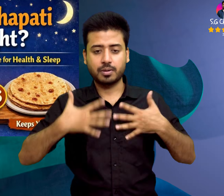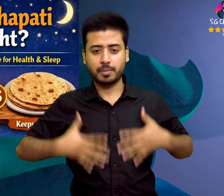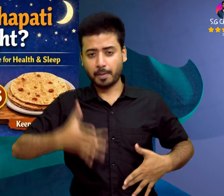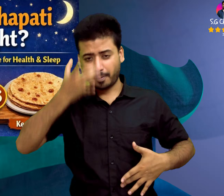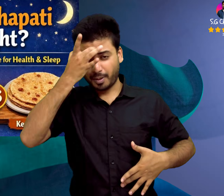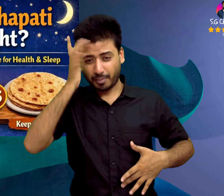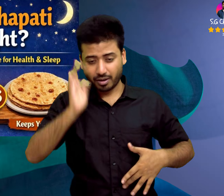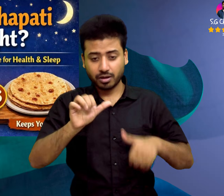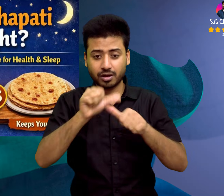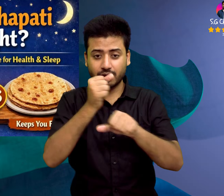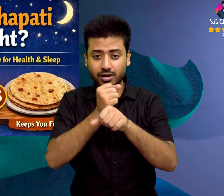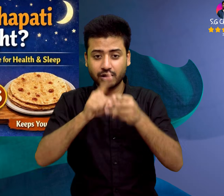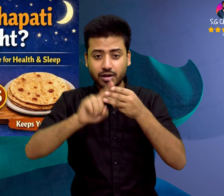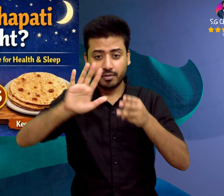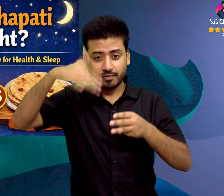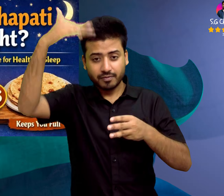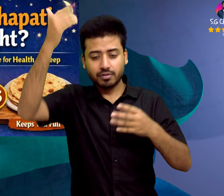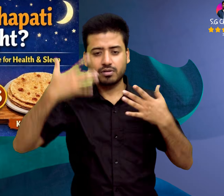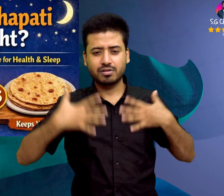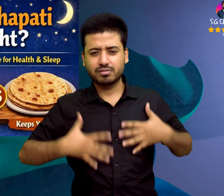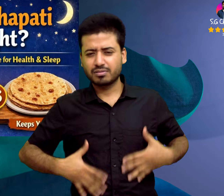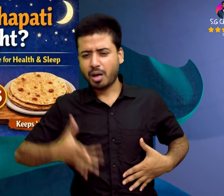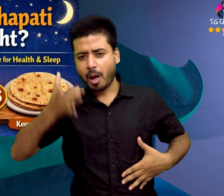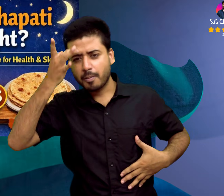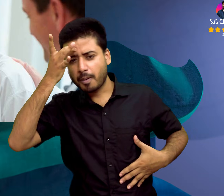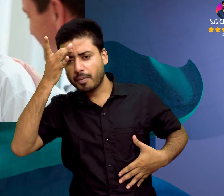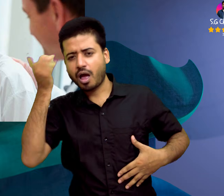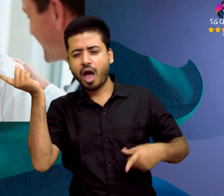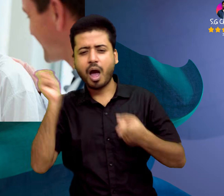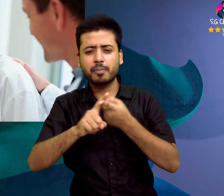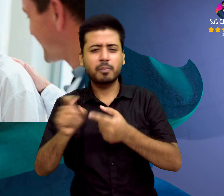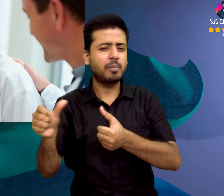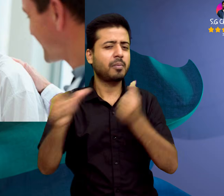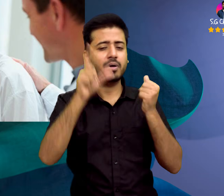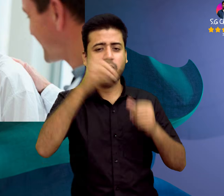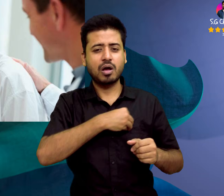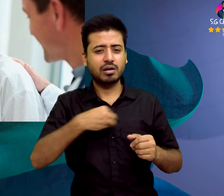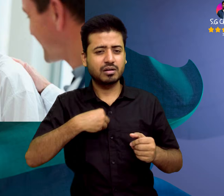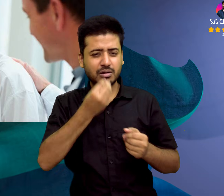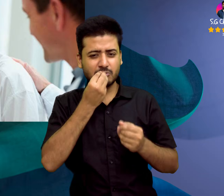butter fat rather than protein, making it high in calories and saturated fats, but devoid